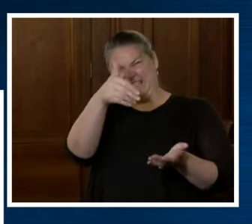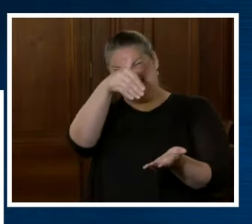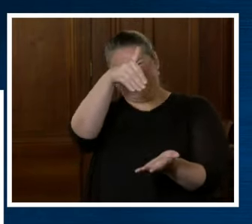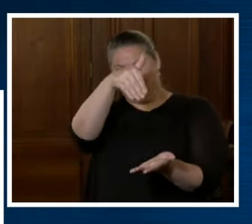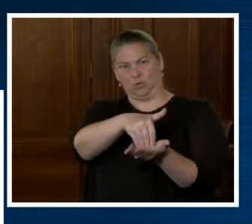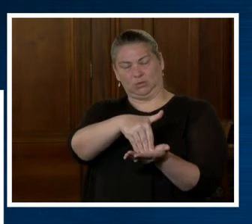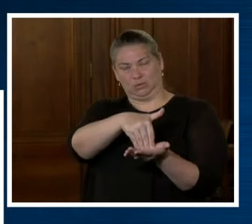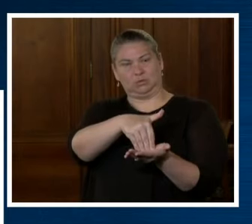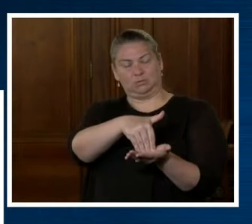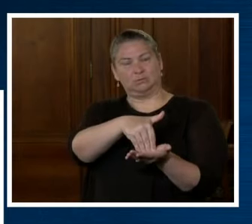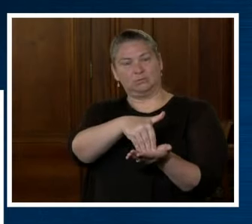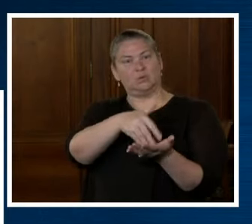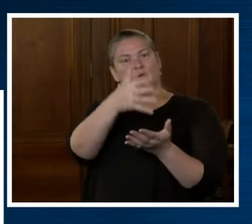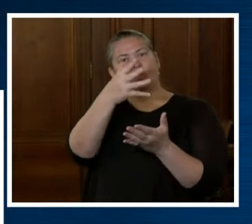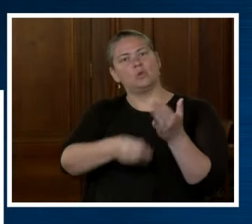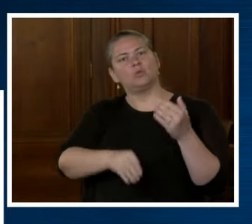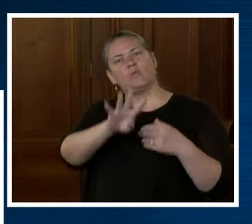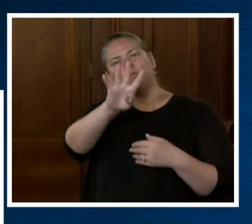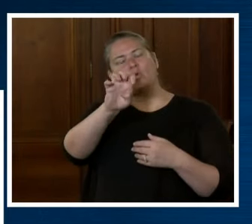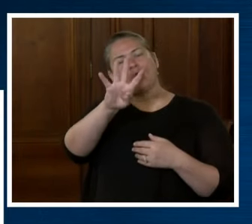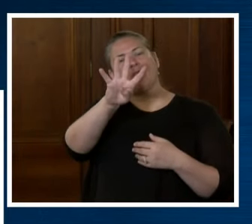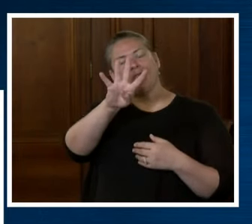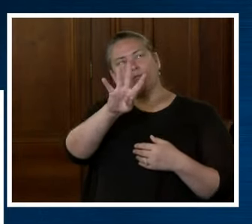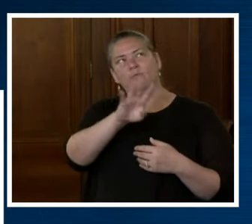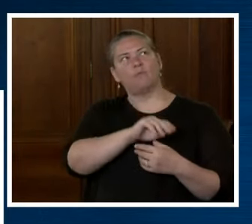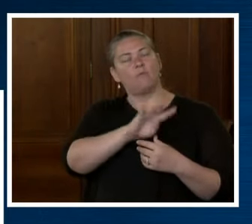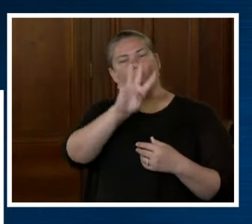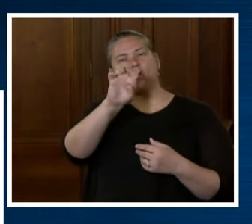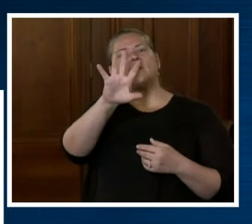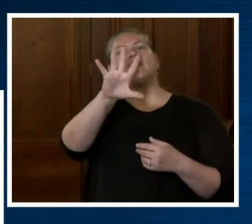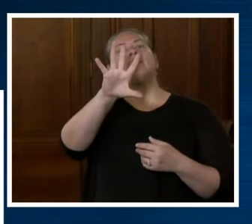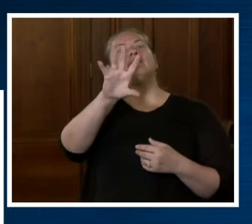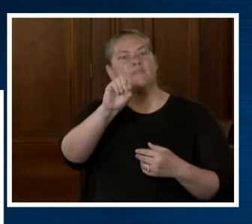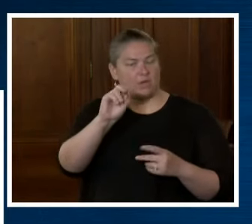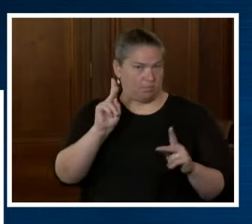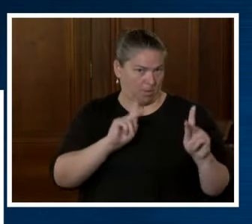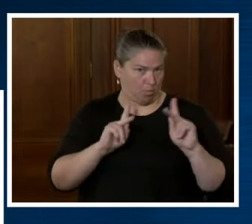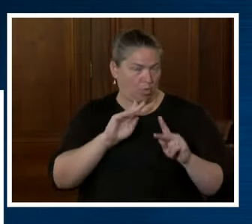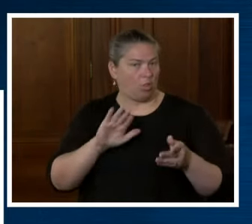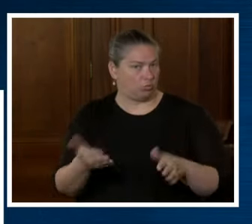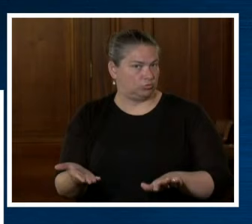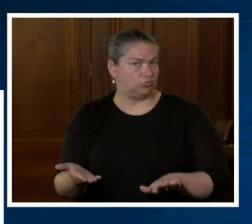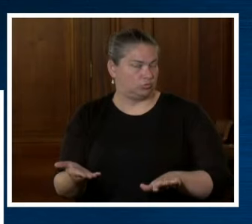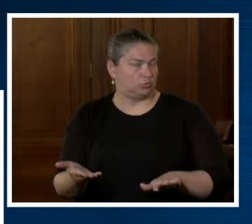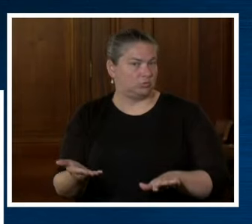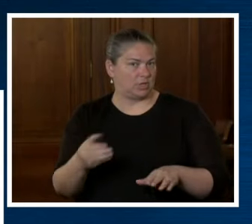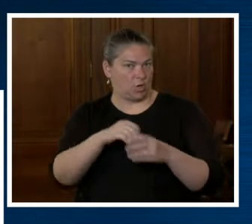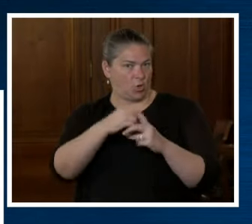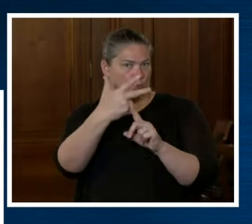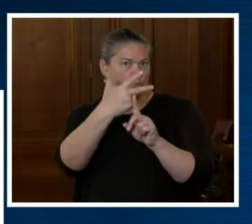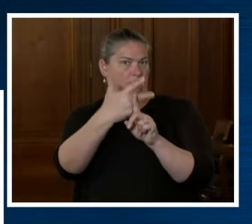AND VERY QUICKLY, IT HIT IN A COUPLE OF PLACE OVERWHELMING THEIR HEALTH CARE CAPACITY.